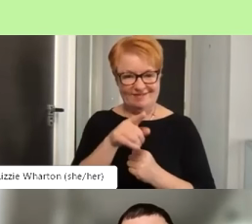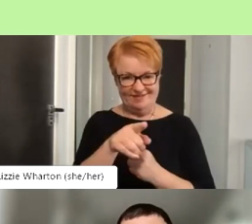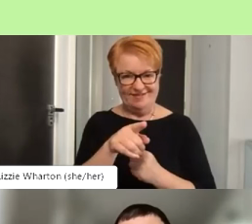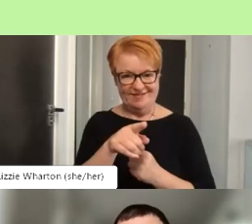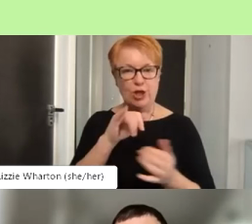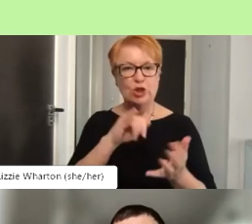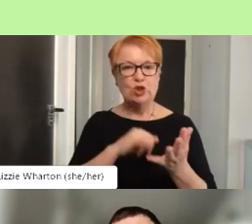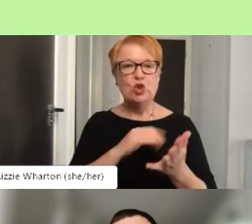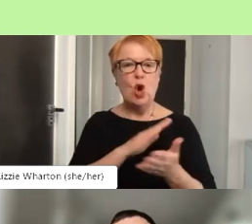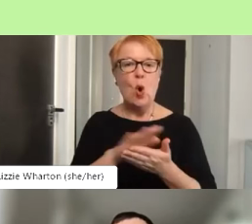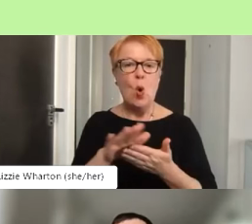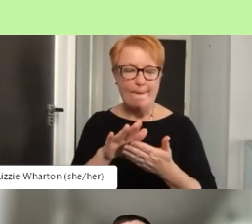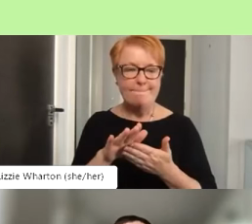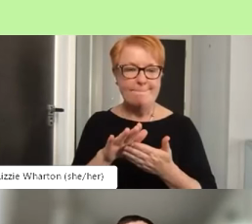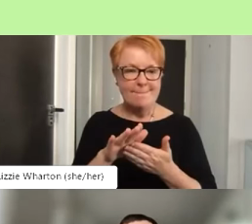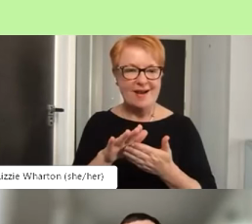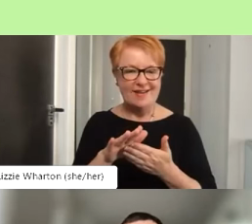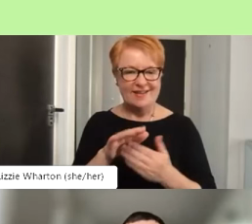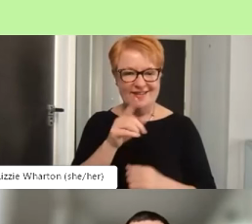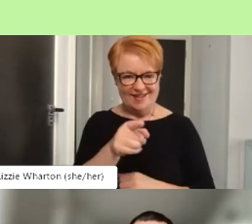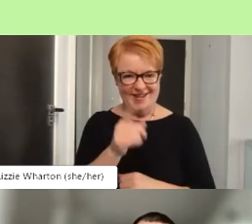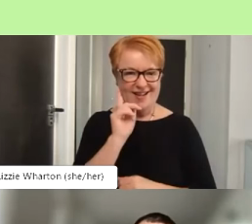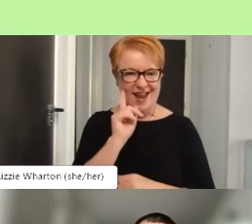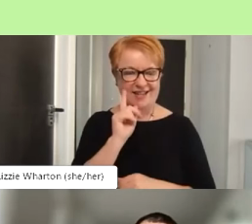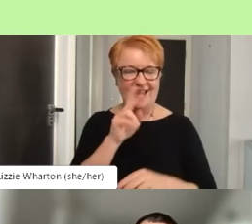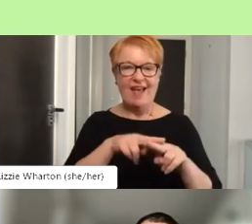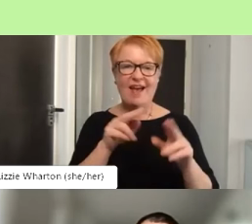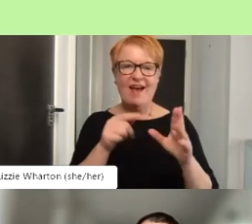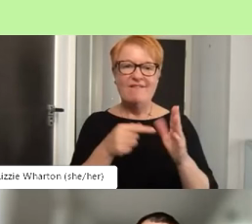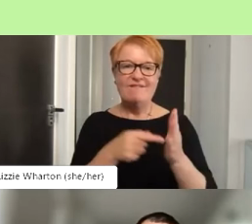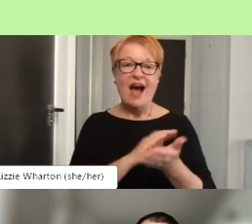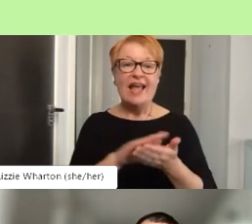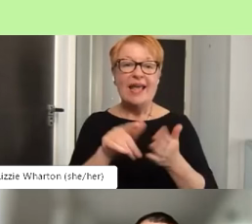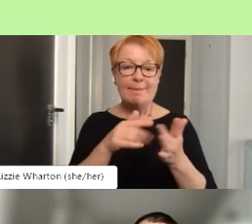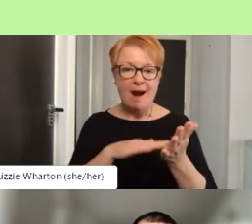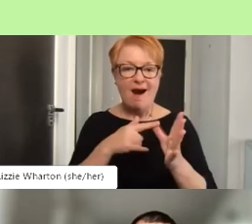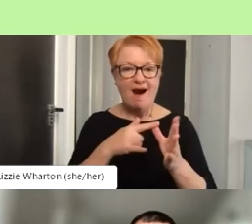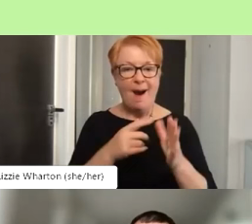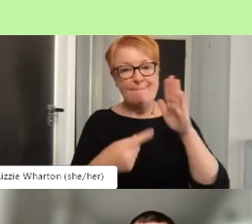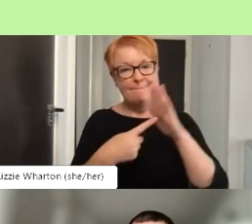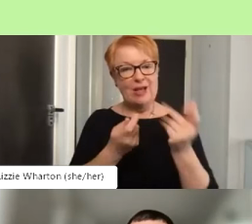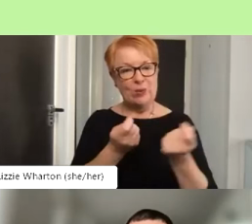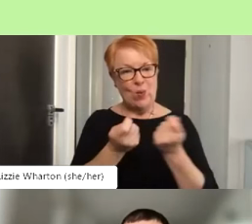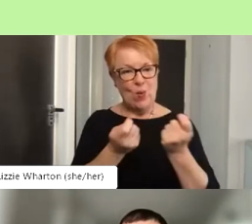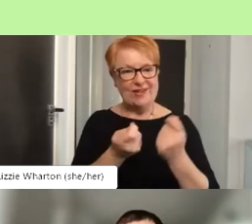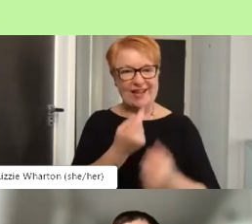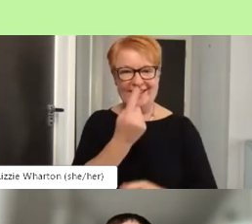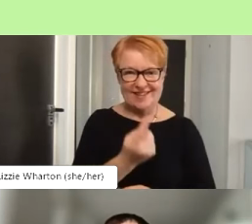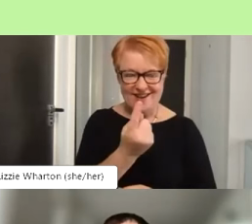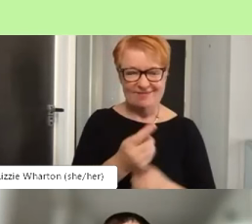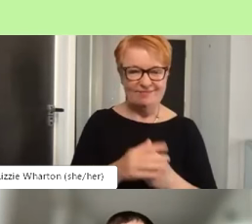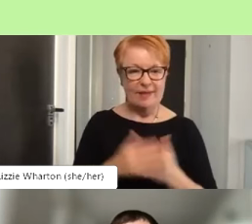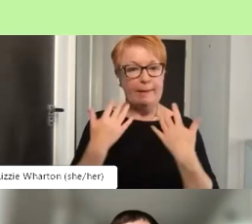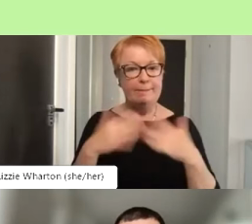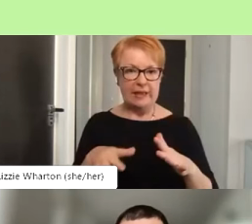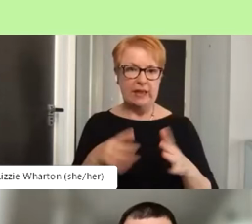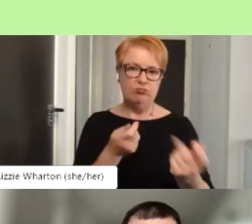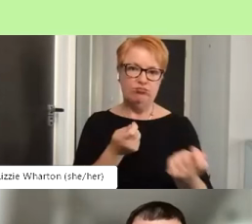which Fahima is the main coordinator have been running the branch since also 2013.